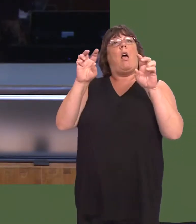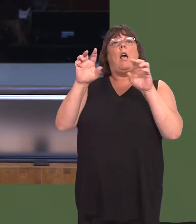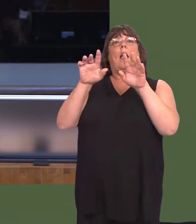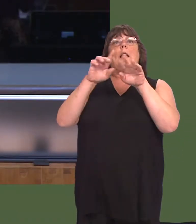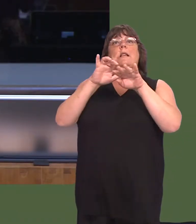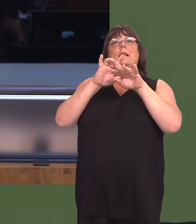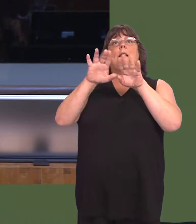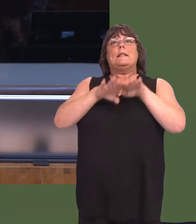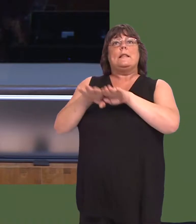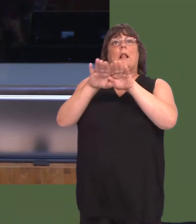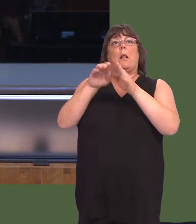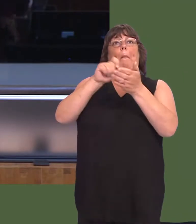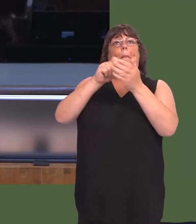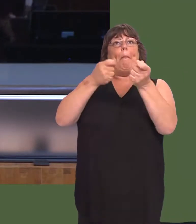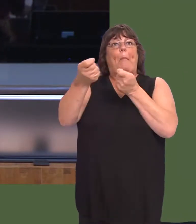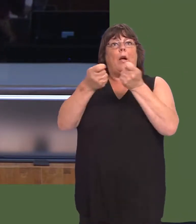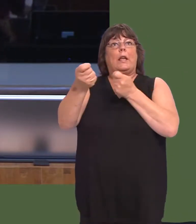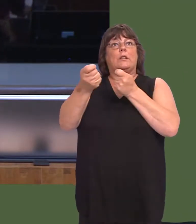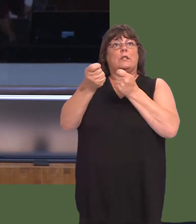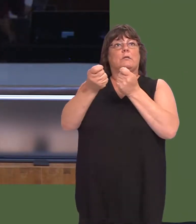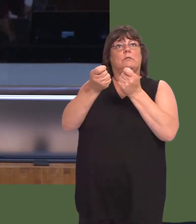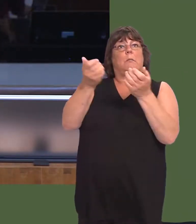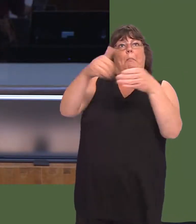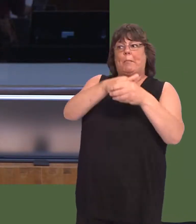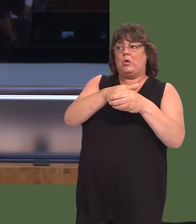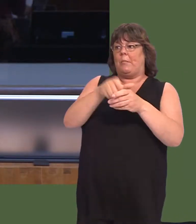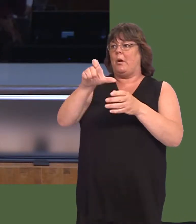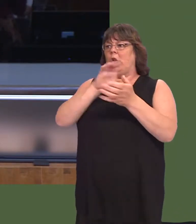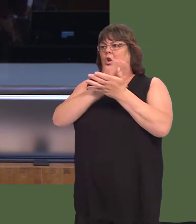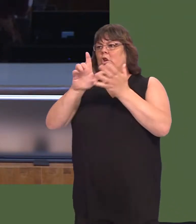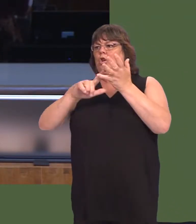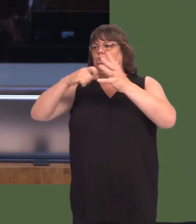Chuka Umunna has said that access to the single market doesnít go far enough.